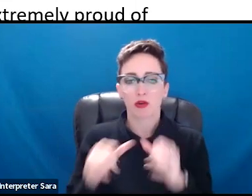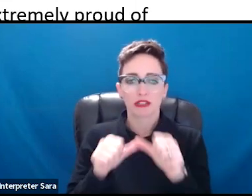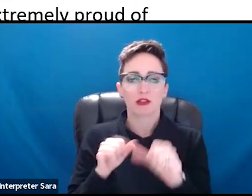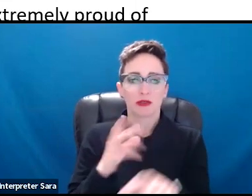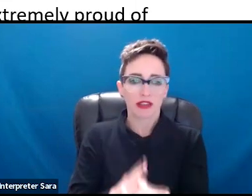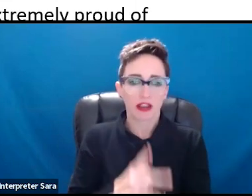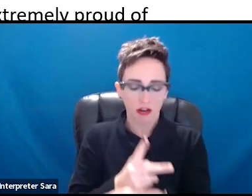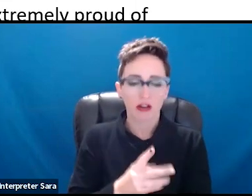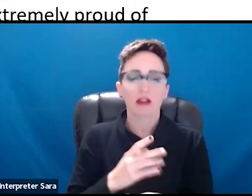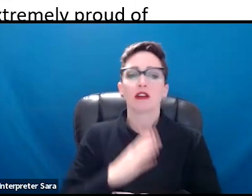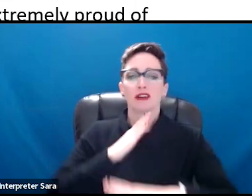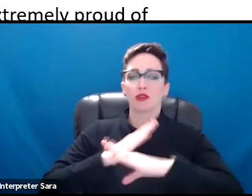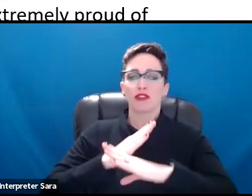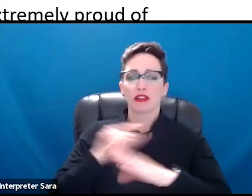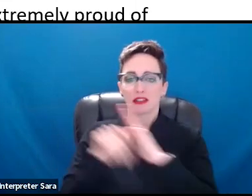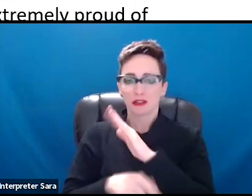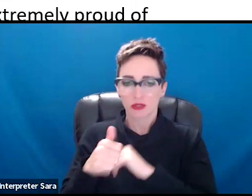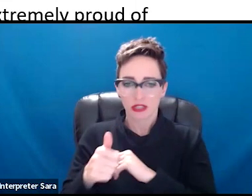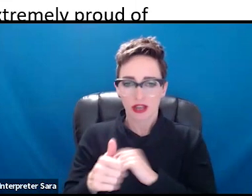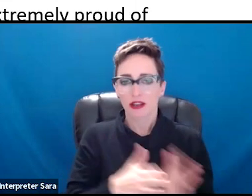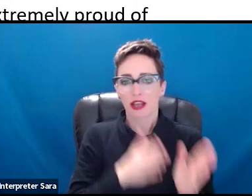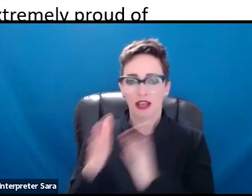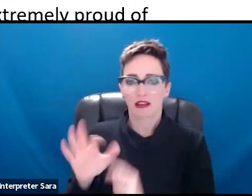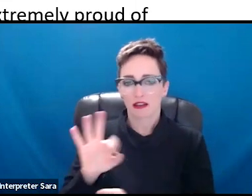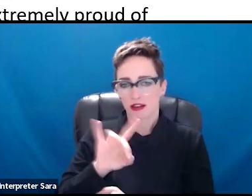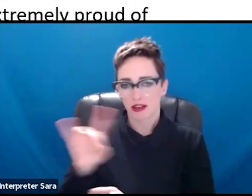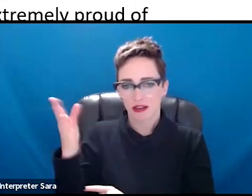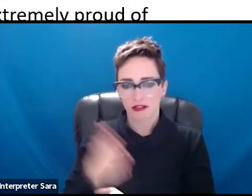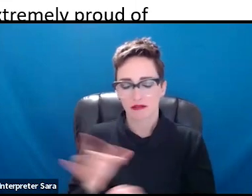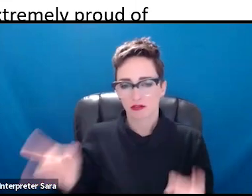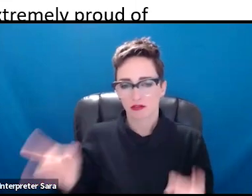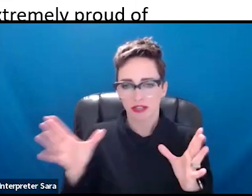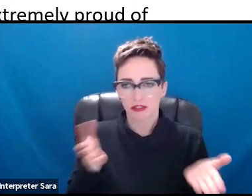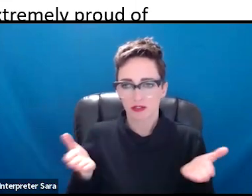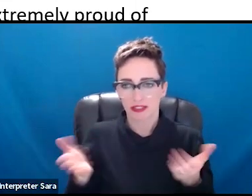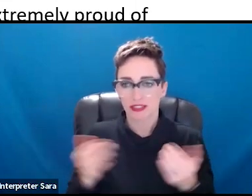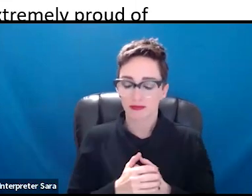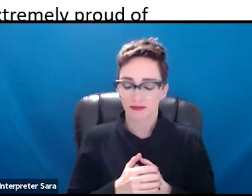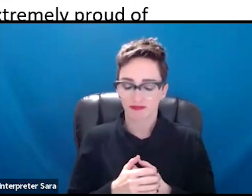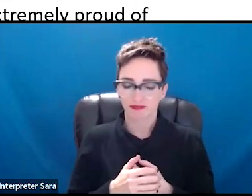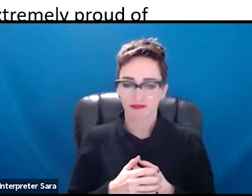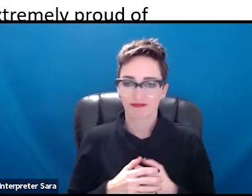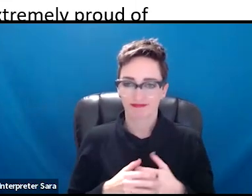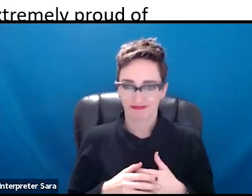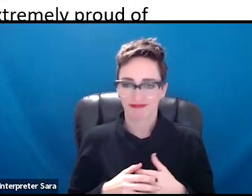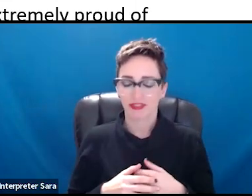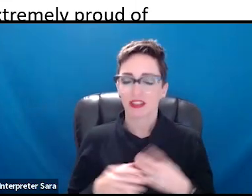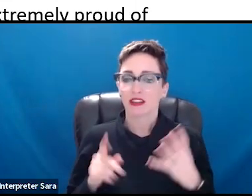suicide prevention and 988 crisis services. Following Dr. Hepburn, we will hear from Robert Morrison.